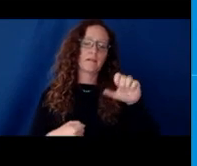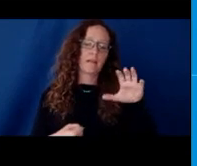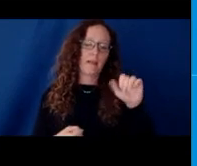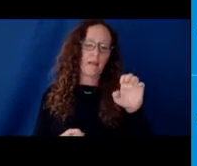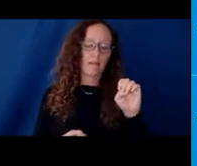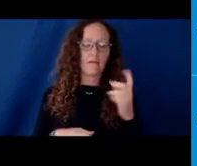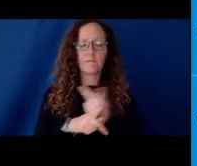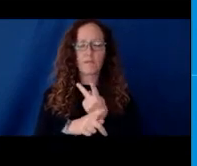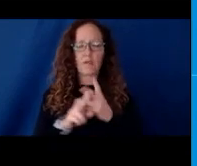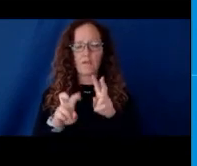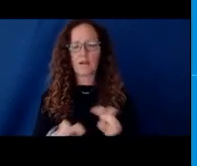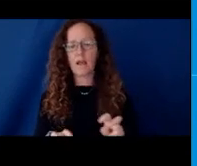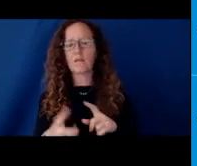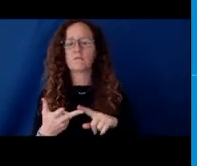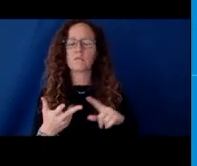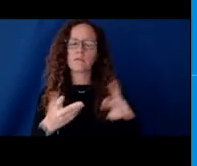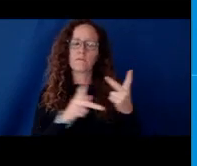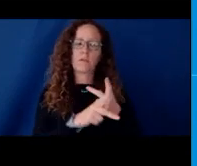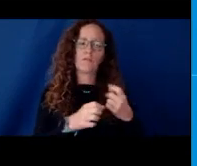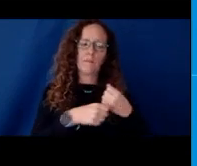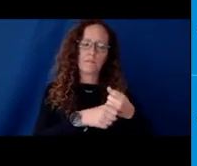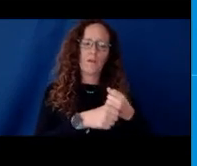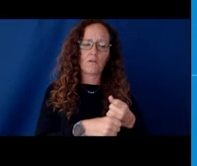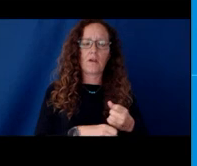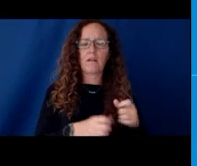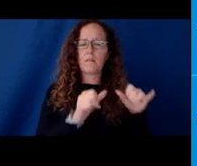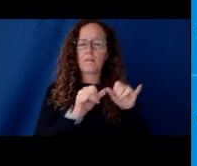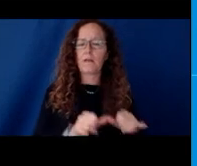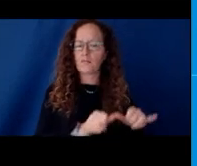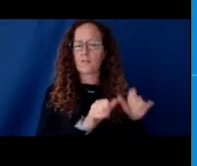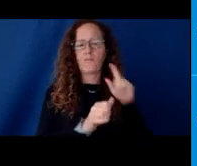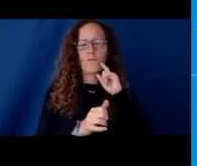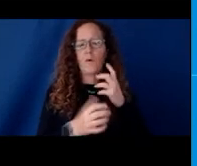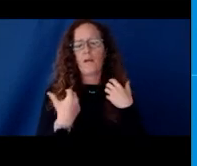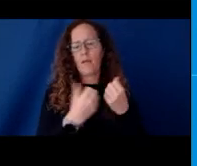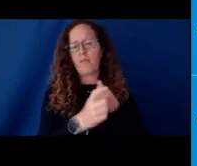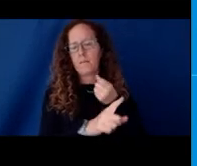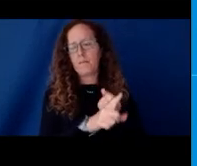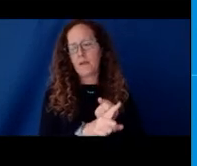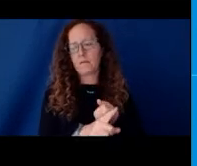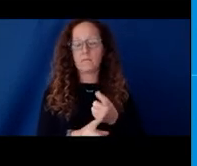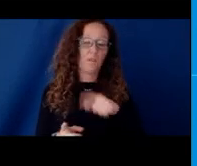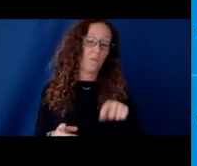impacts. Essentially, these are basically decisions on how to conduct an epidemiologic